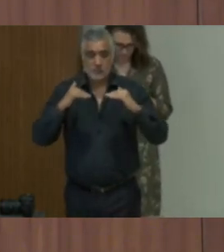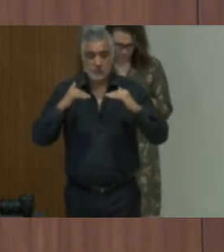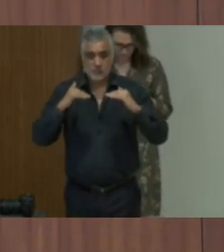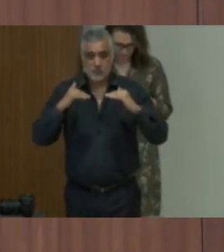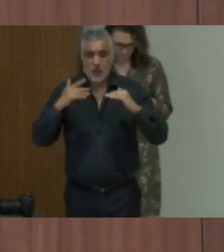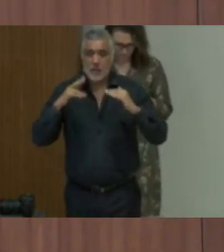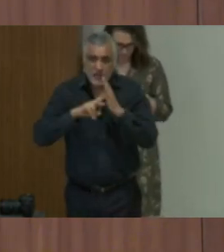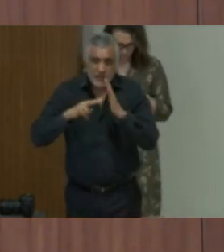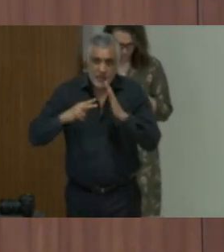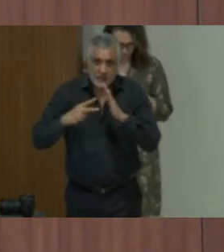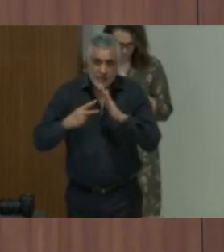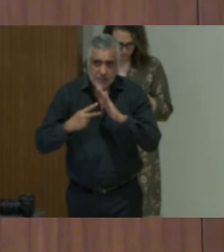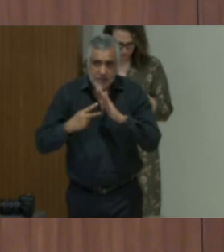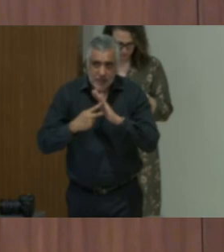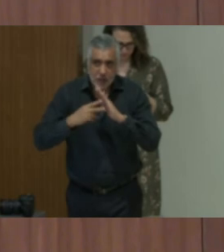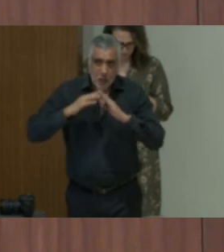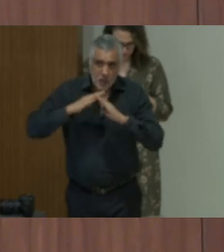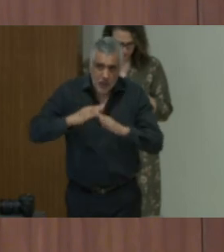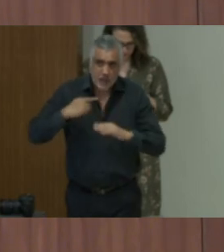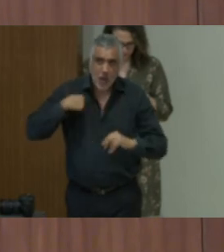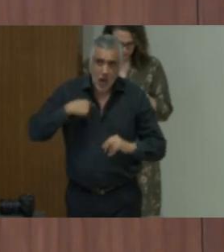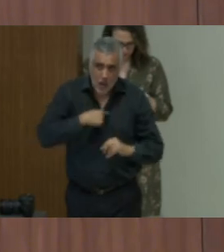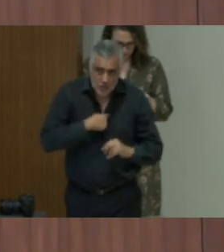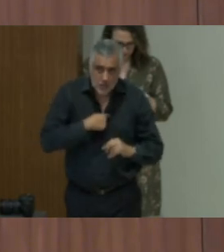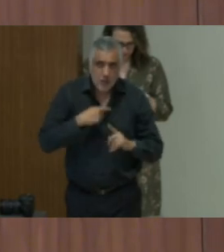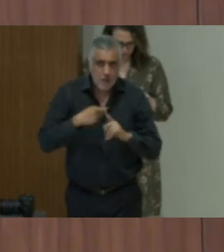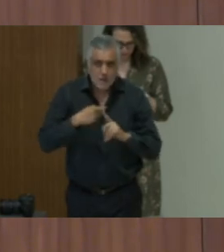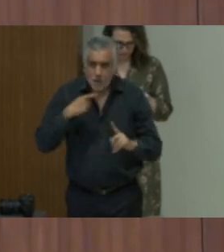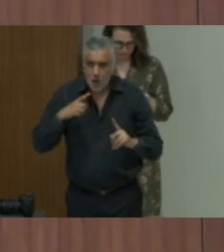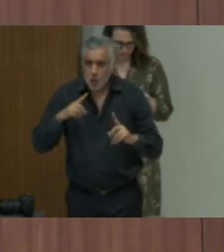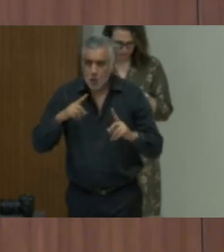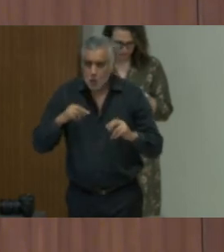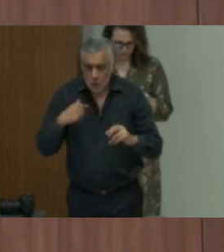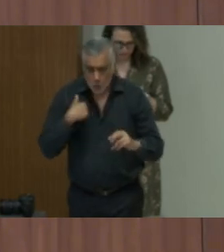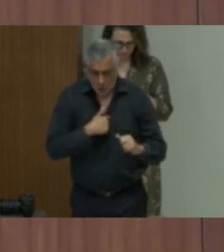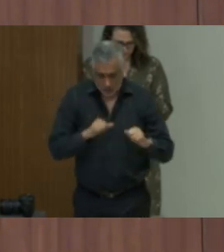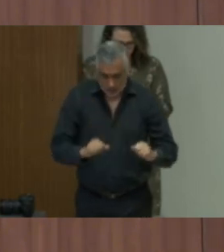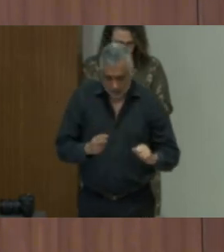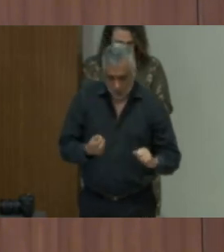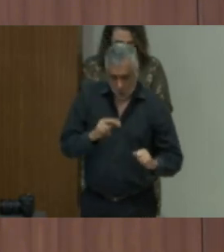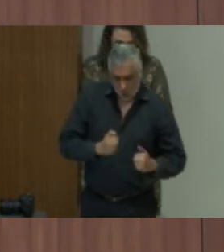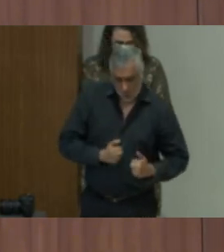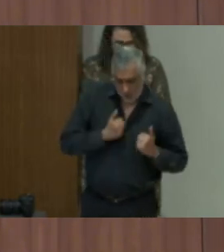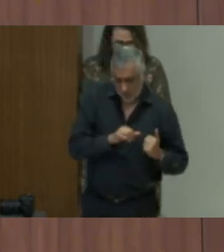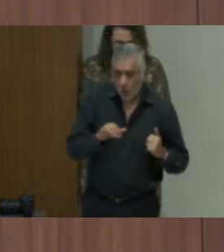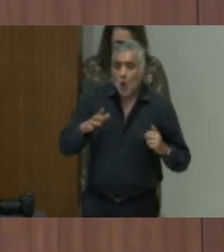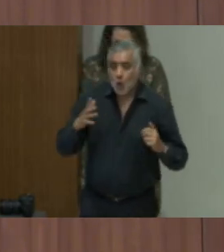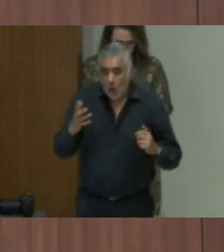that doesn't actually prevent us from doing what we can in our own lives as well as others. Yes, we have to act in ourselves,